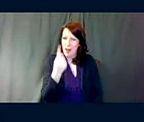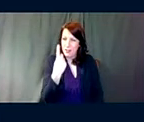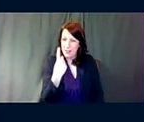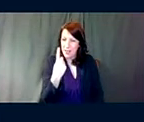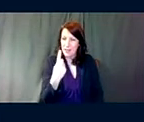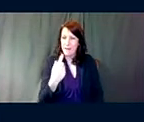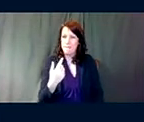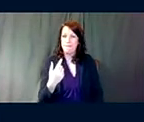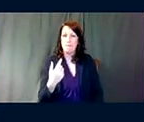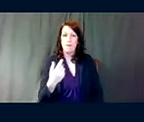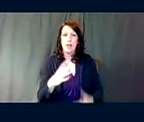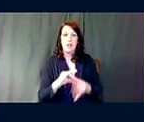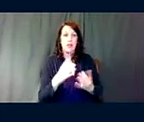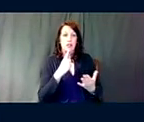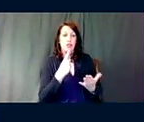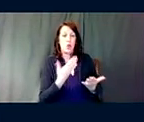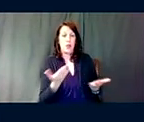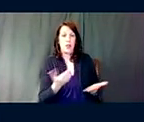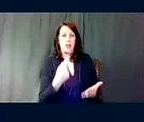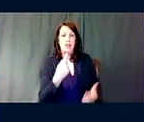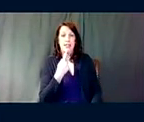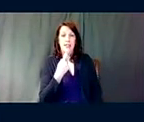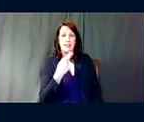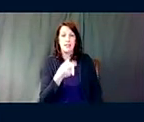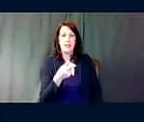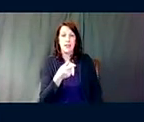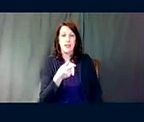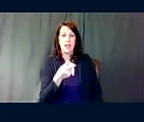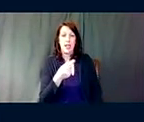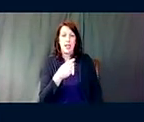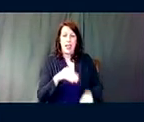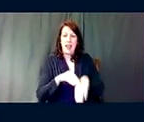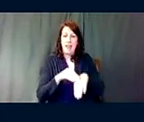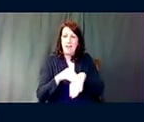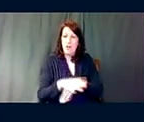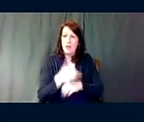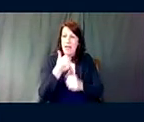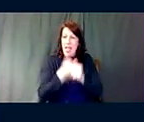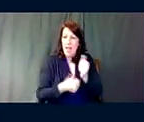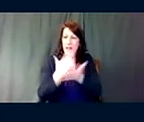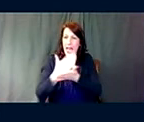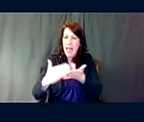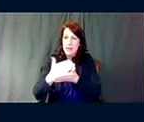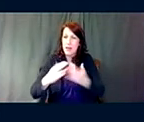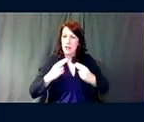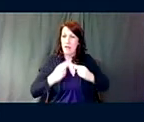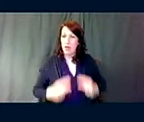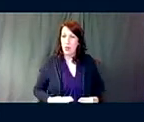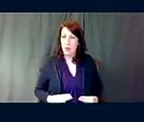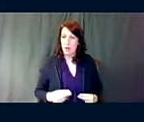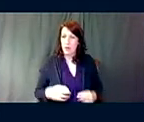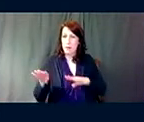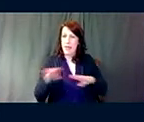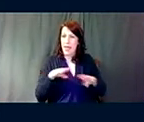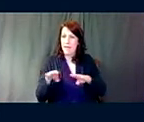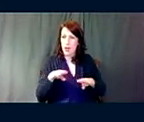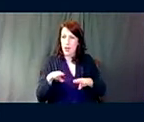TO UNDERSTAND. AS BILL DRESSLER INDICATES HERE, IT INFORMS EVERY SINGLE ASPECT